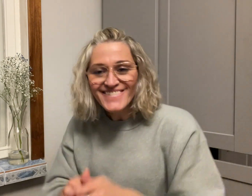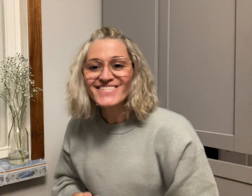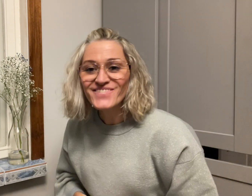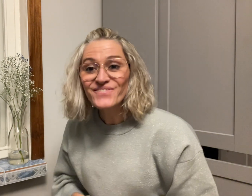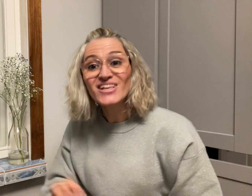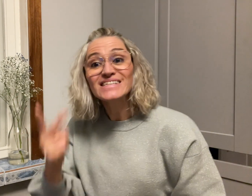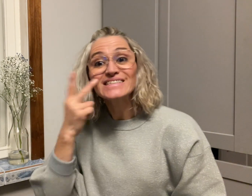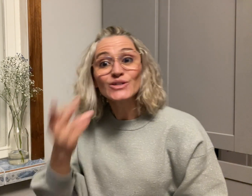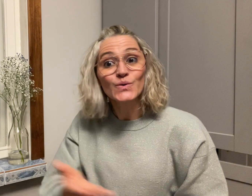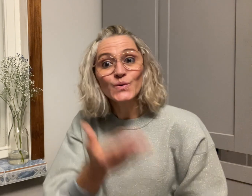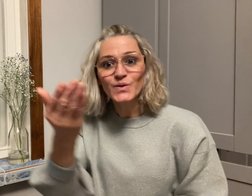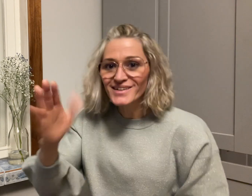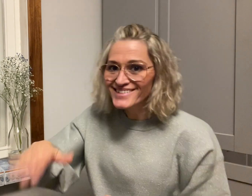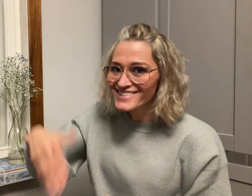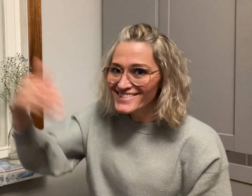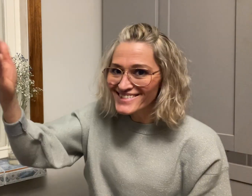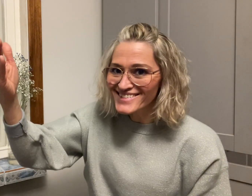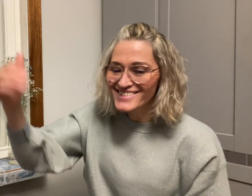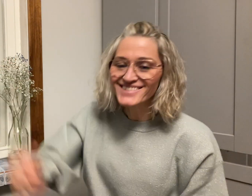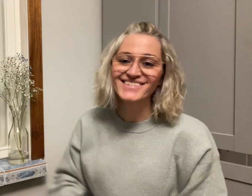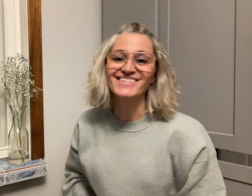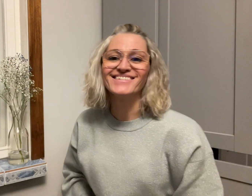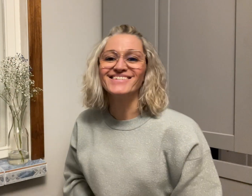See you next time!